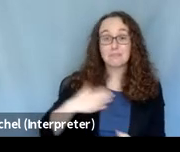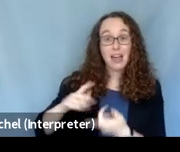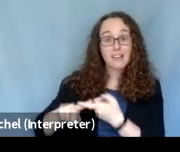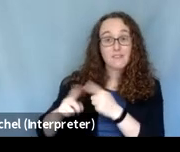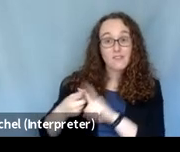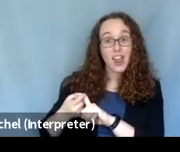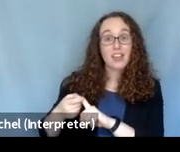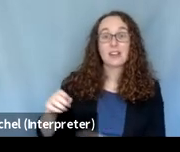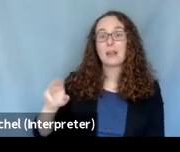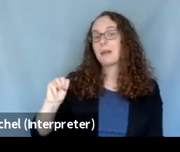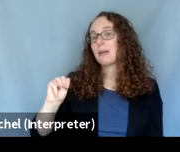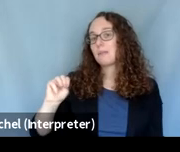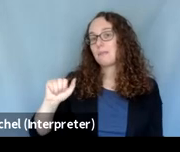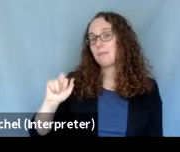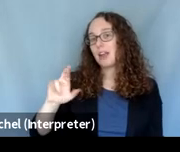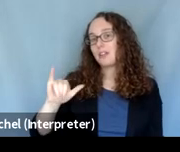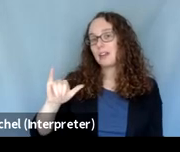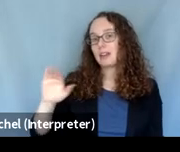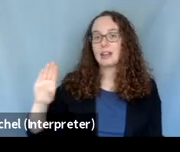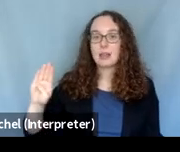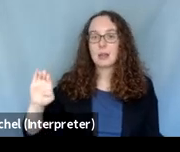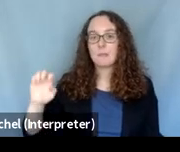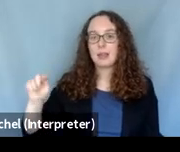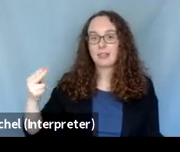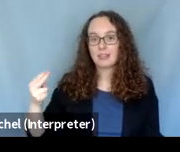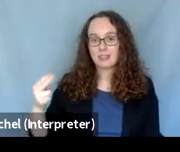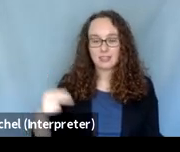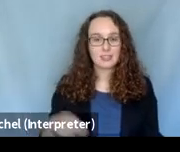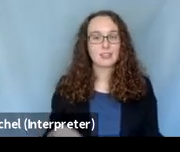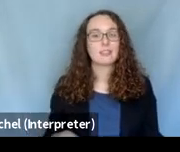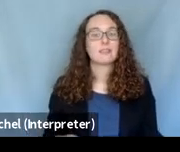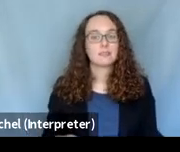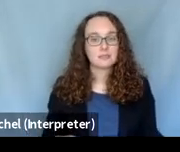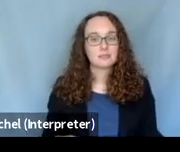Mary Beth. Thank you Karen. Okay for the services available in the